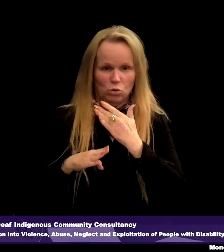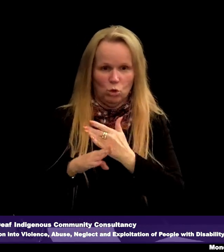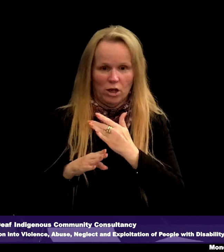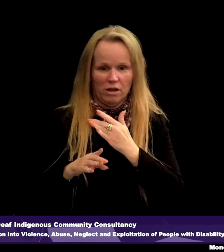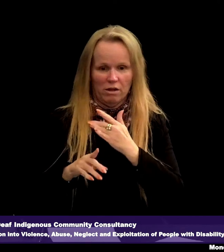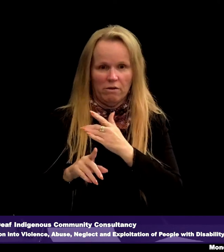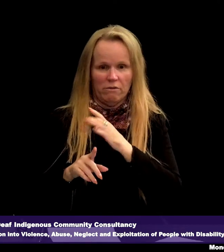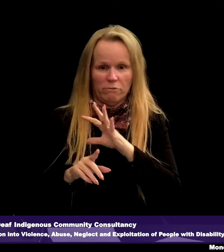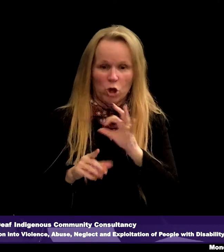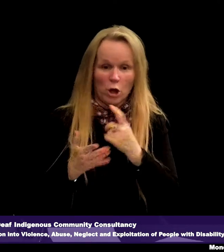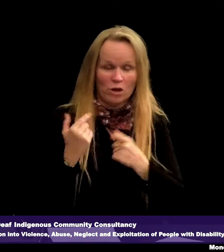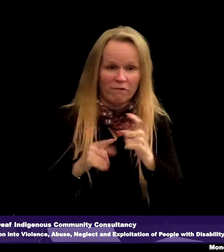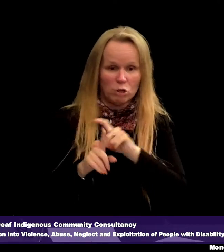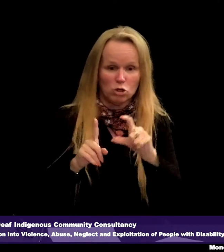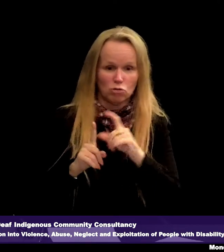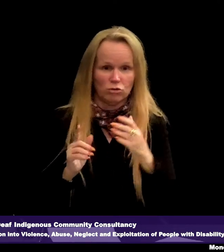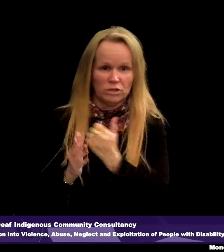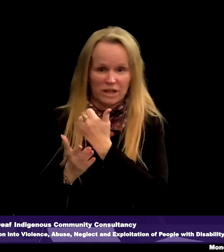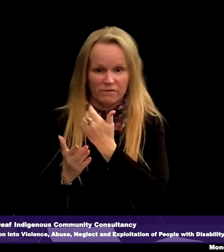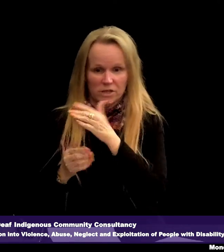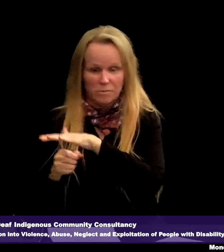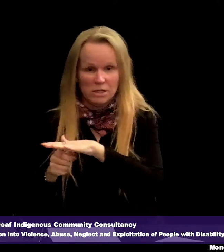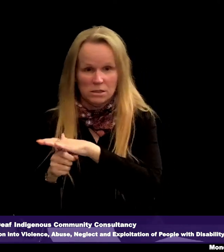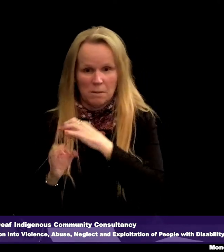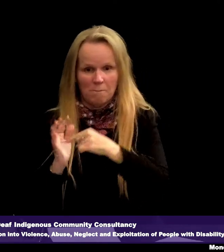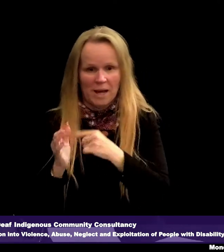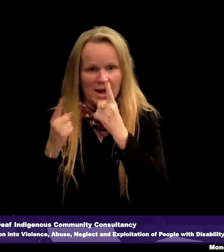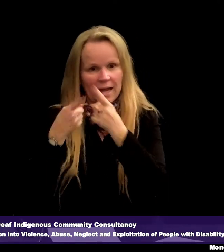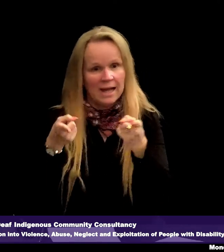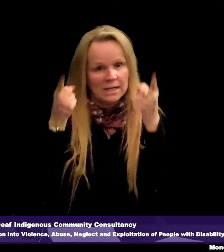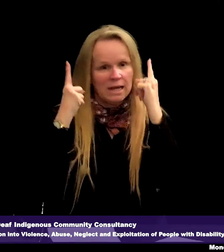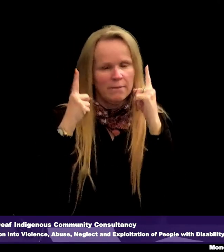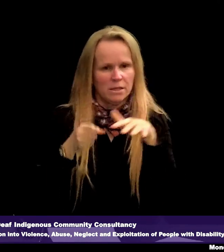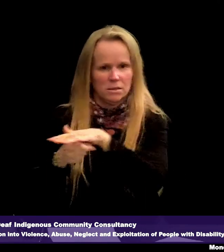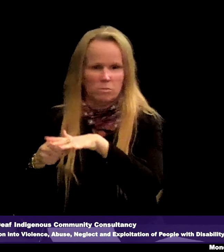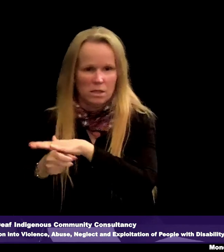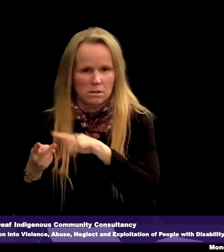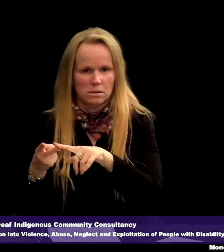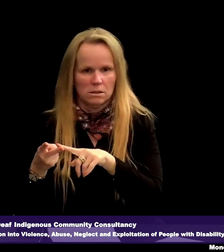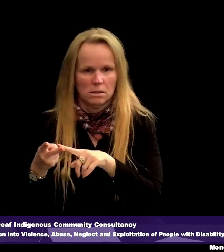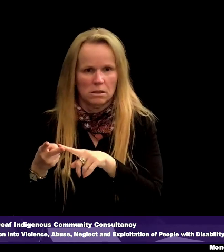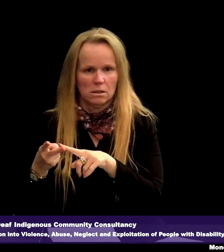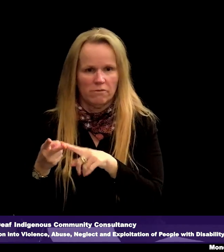and often I have to work not only from a cultural safety perspective, but from an